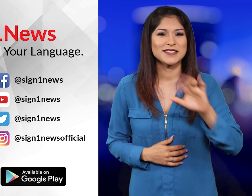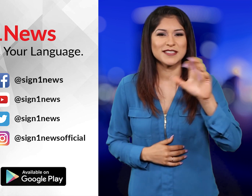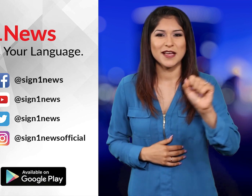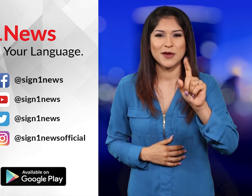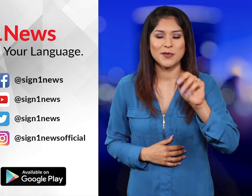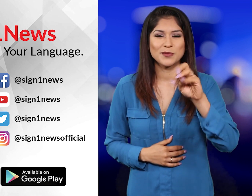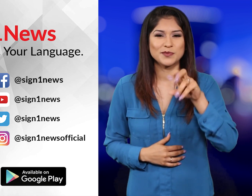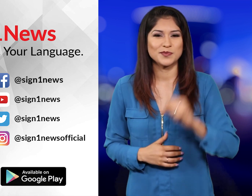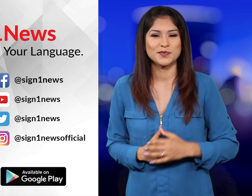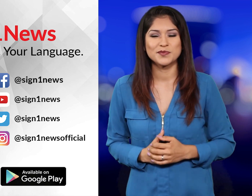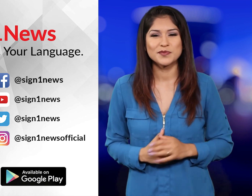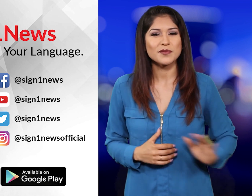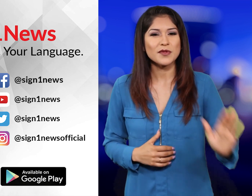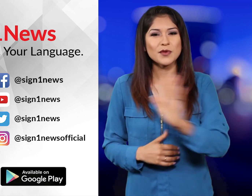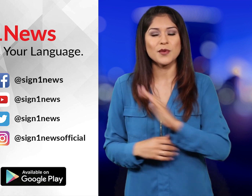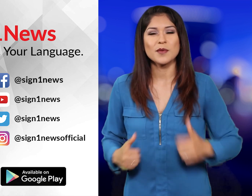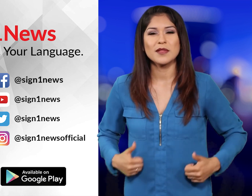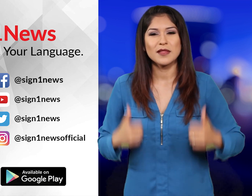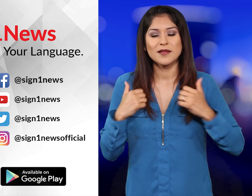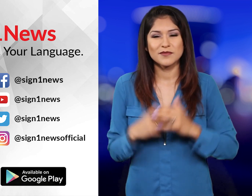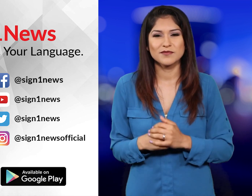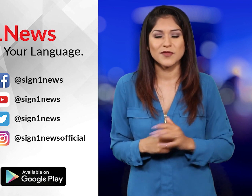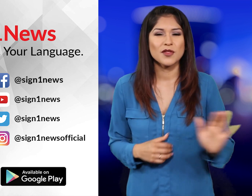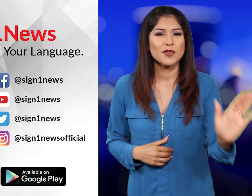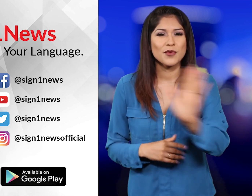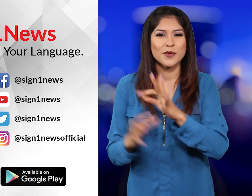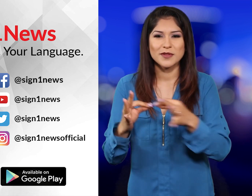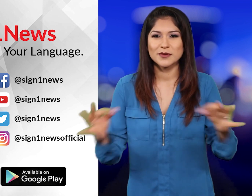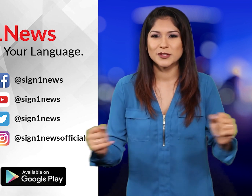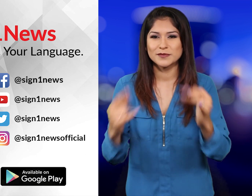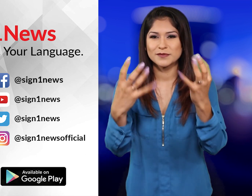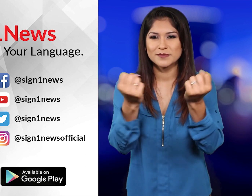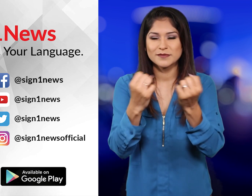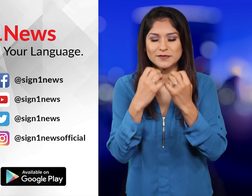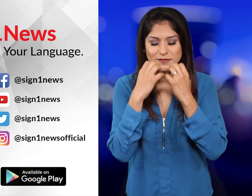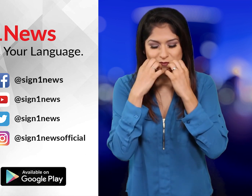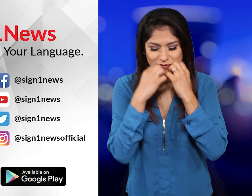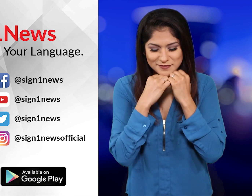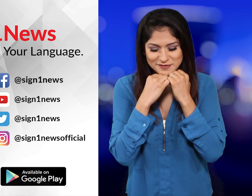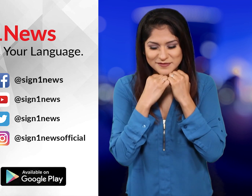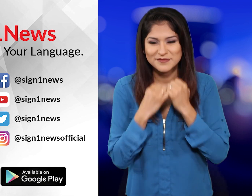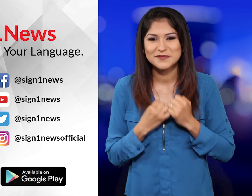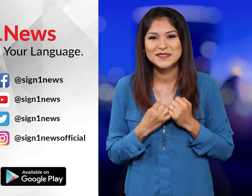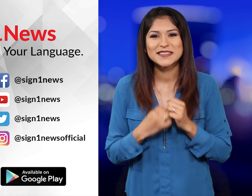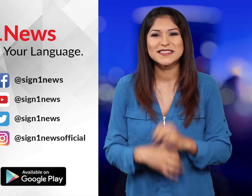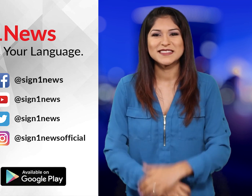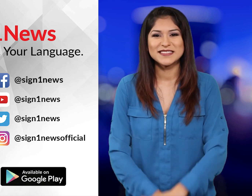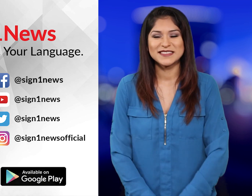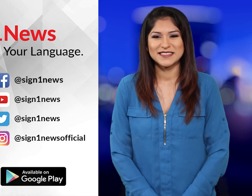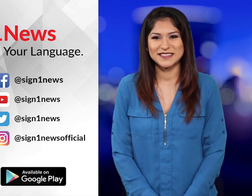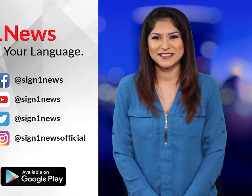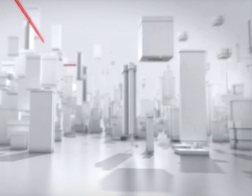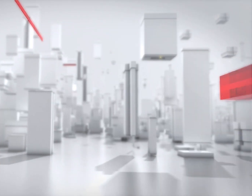Sign one news. Your life. Your language.